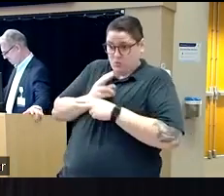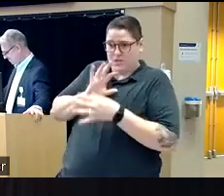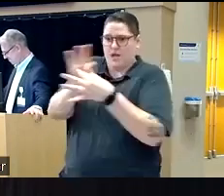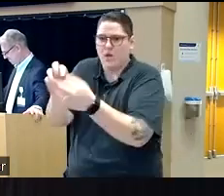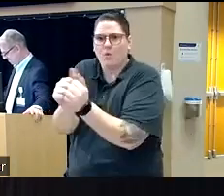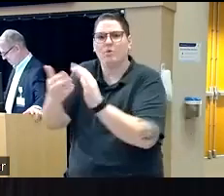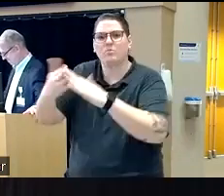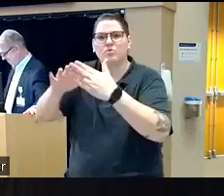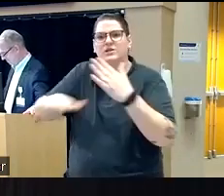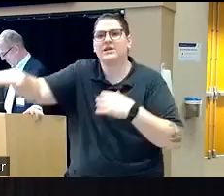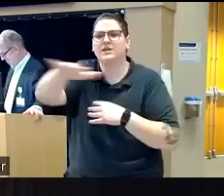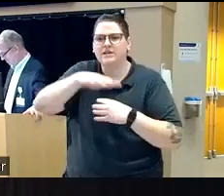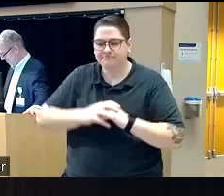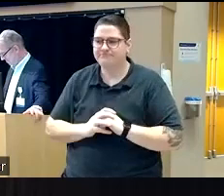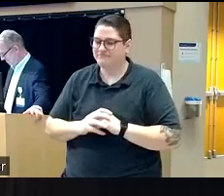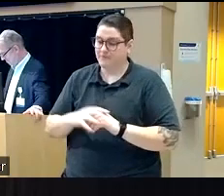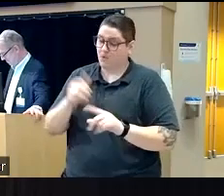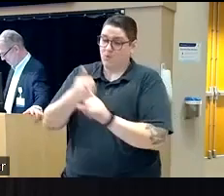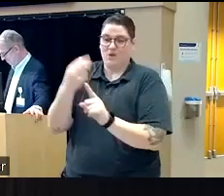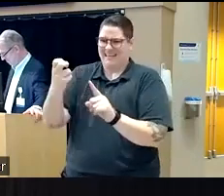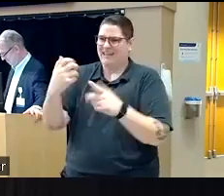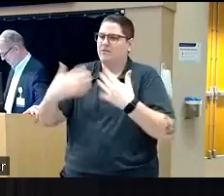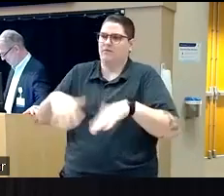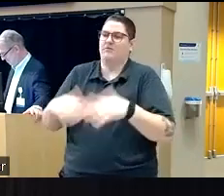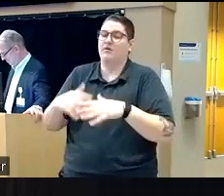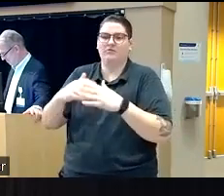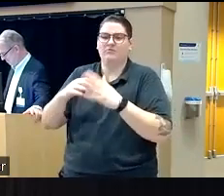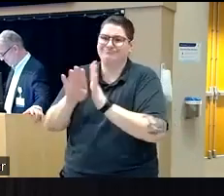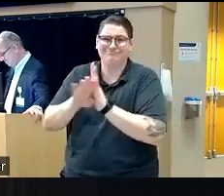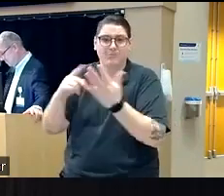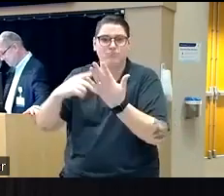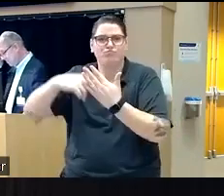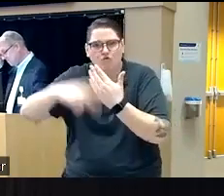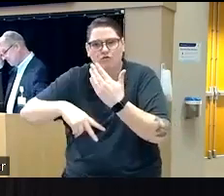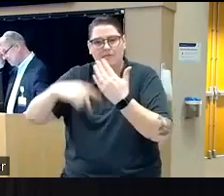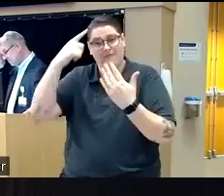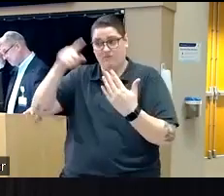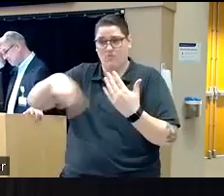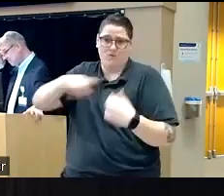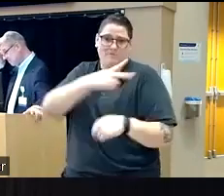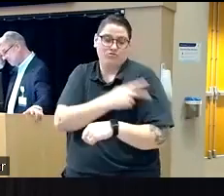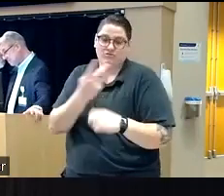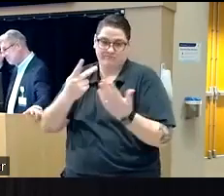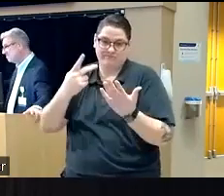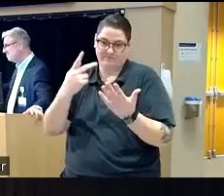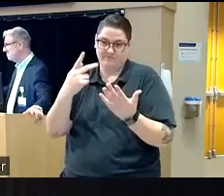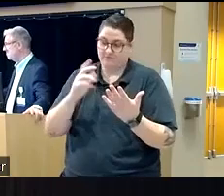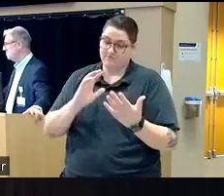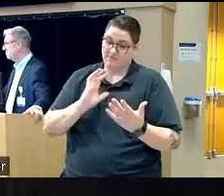instrumental in creating programming for our patients that our Outreach team he just does